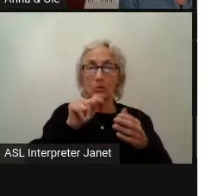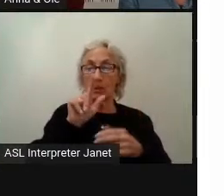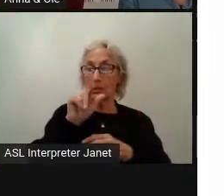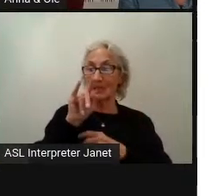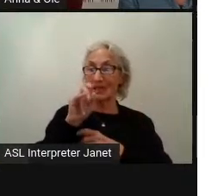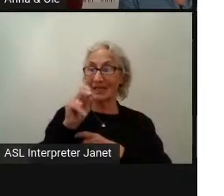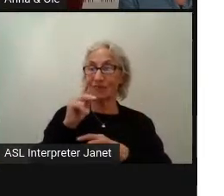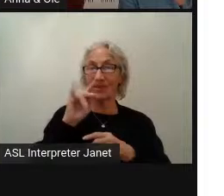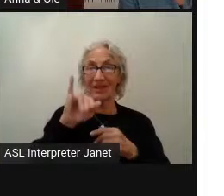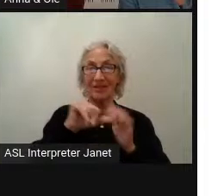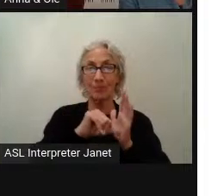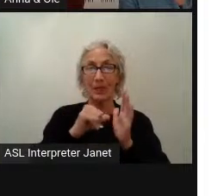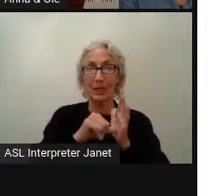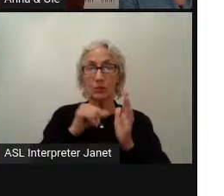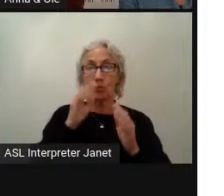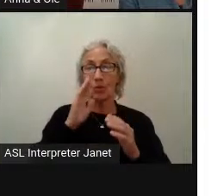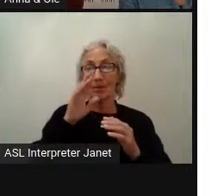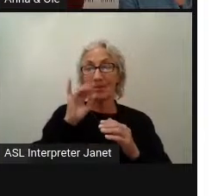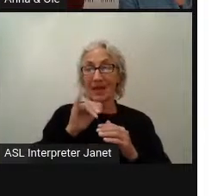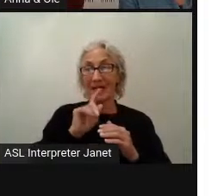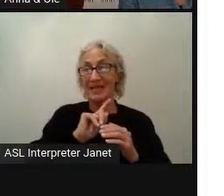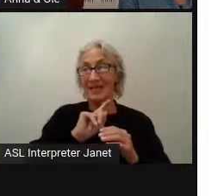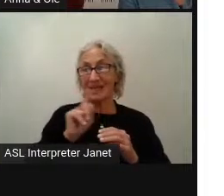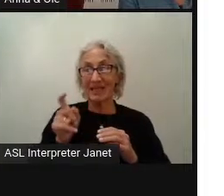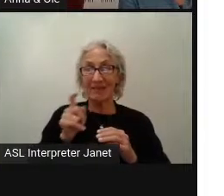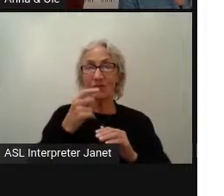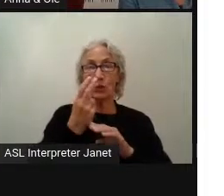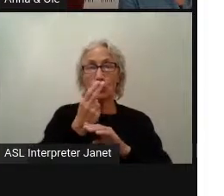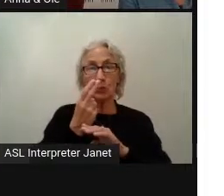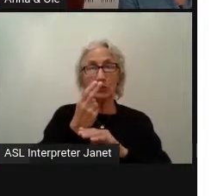But what if the user actually wants to read out the link for a page?